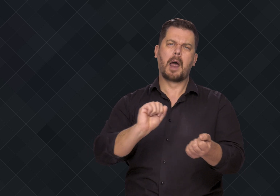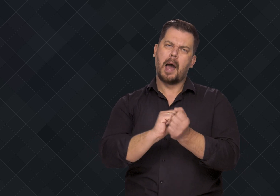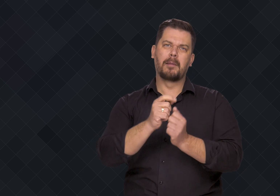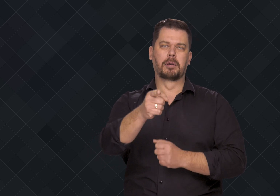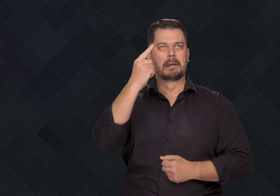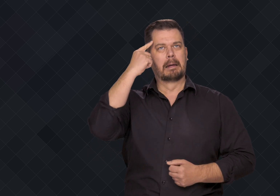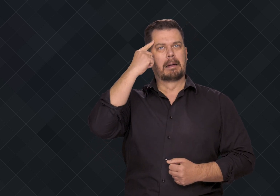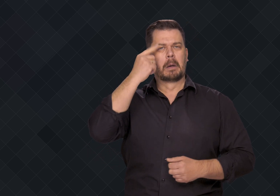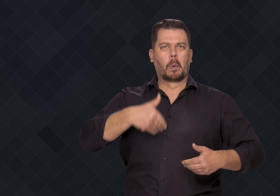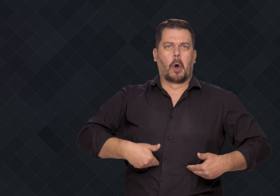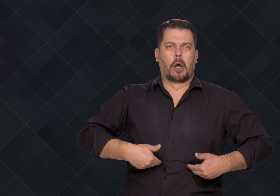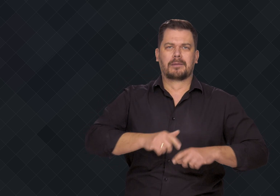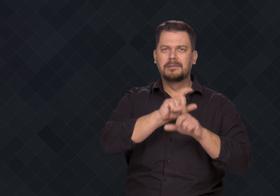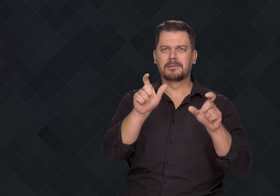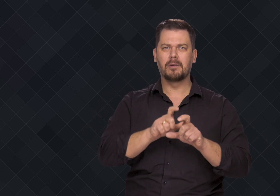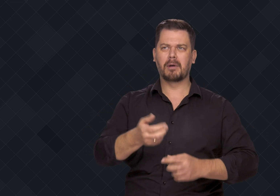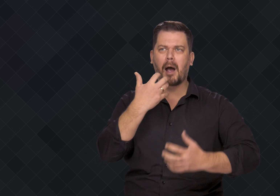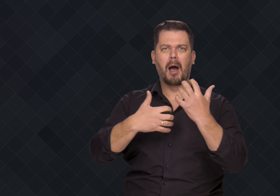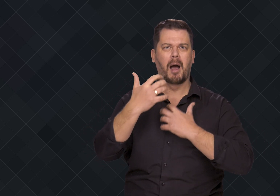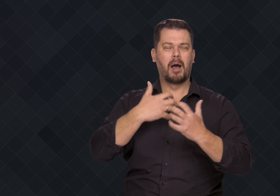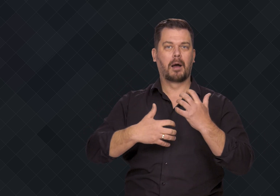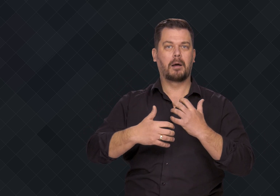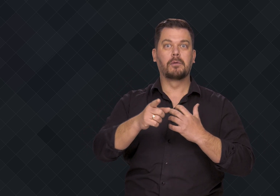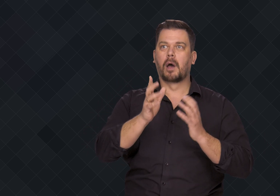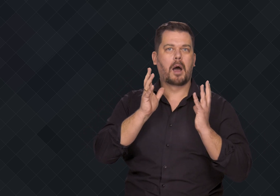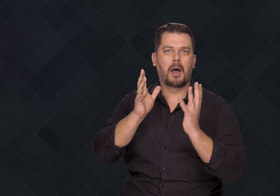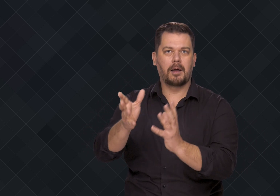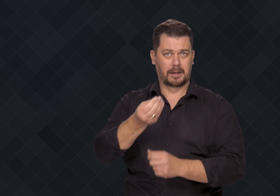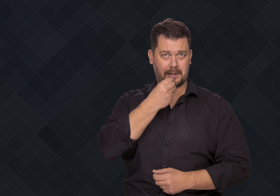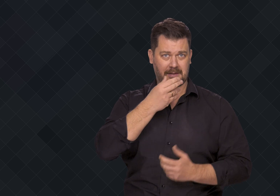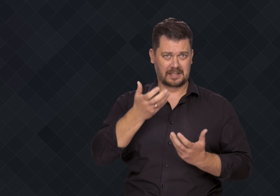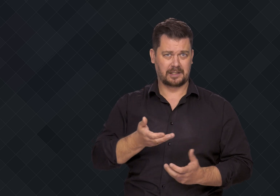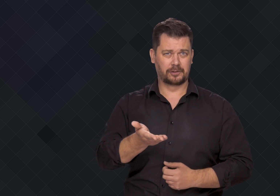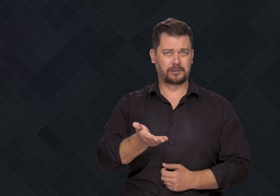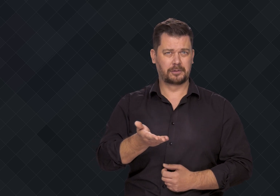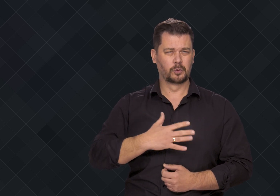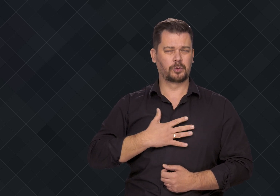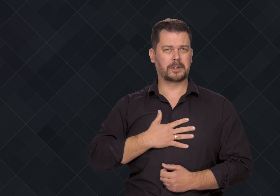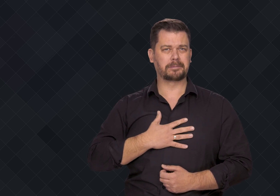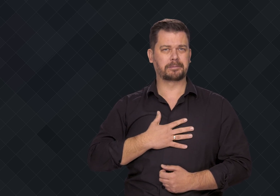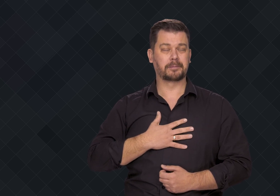Or maybe you're constantly thinking about food, always hungry, almost addicted to eating?